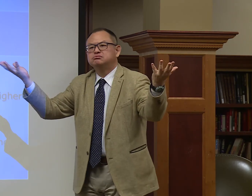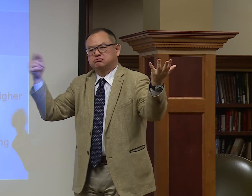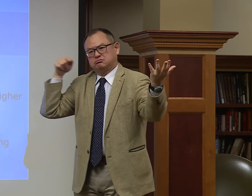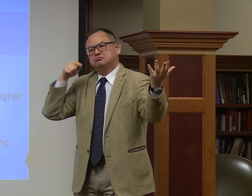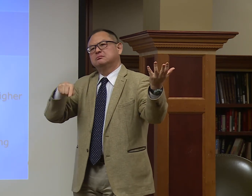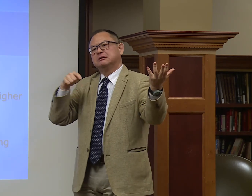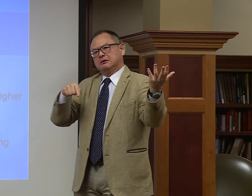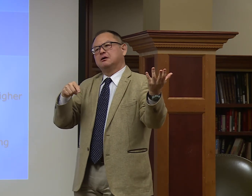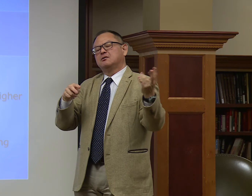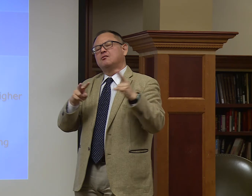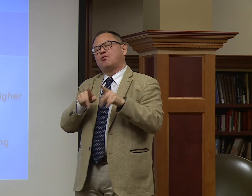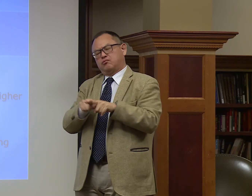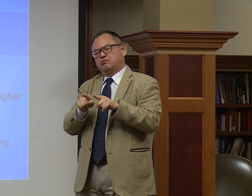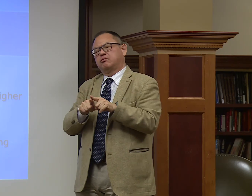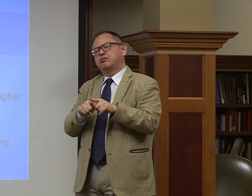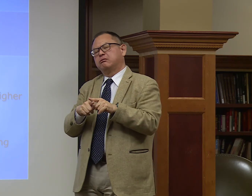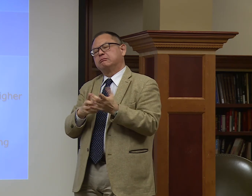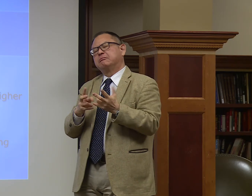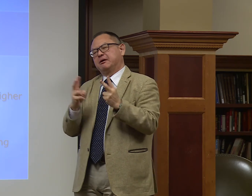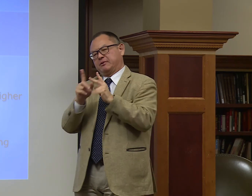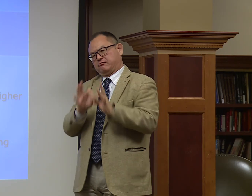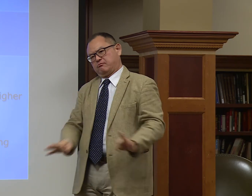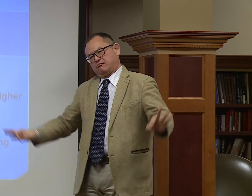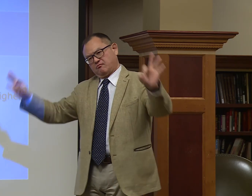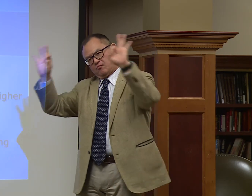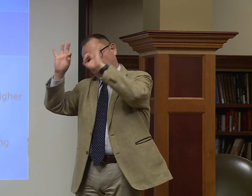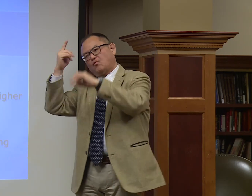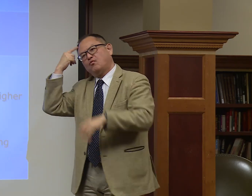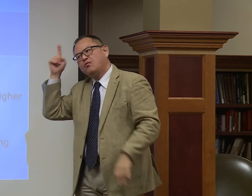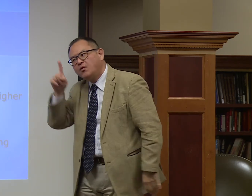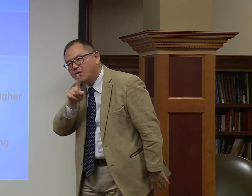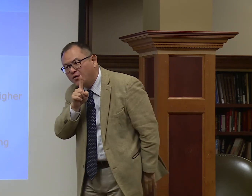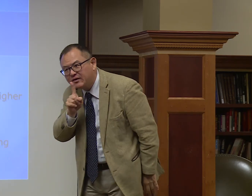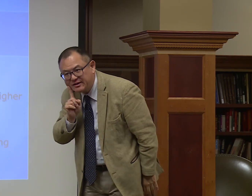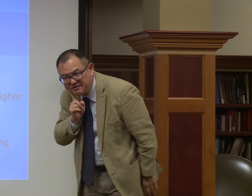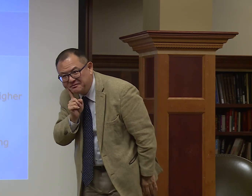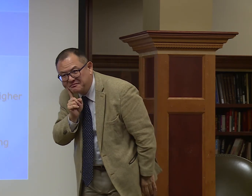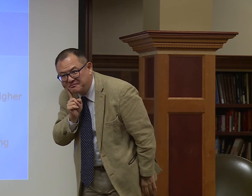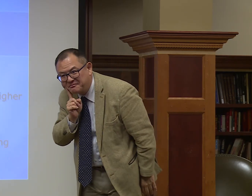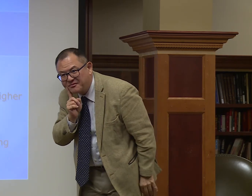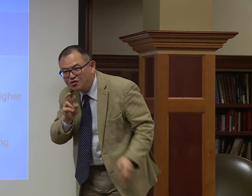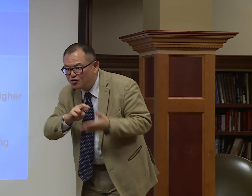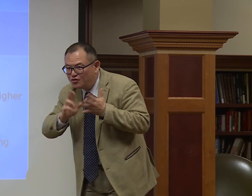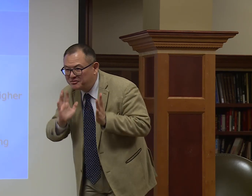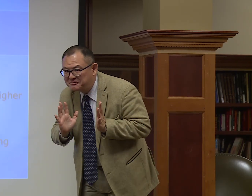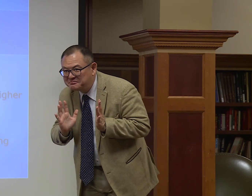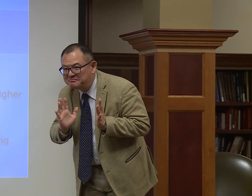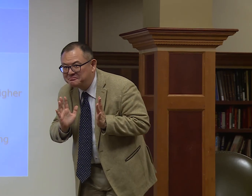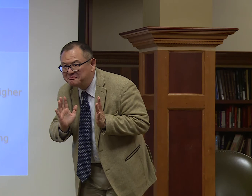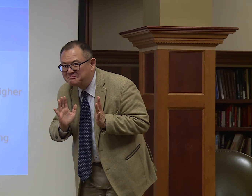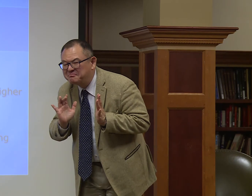and successful, and part of that is working with interpreters and getting them involved.